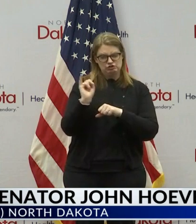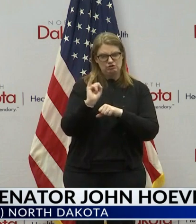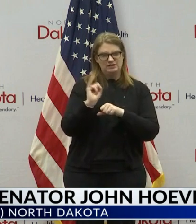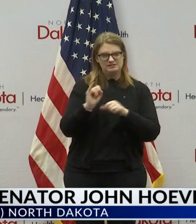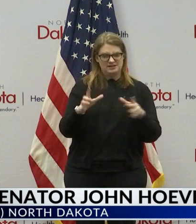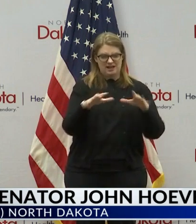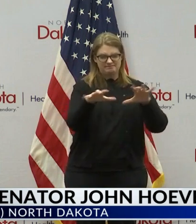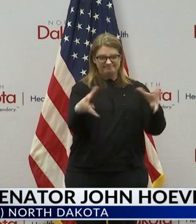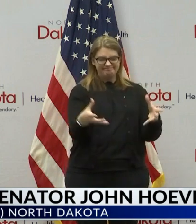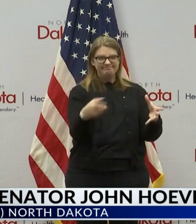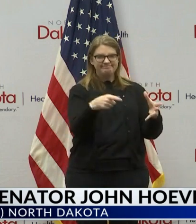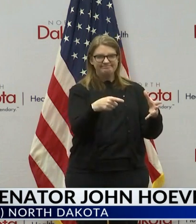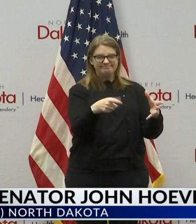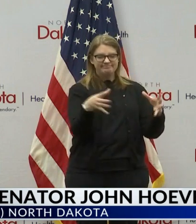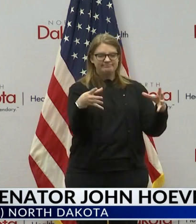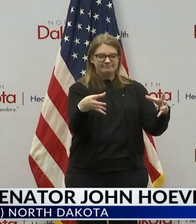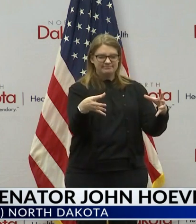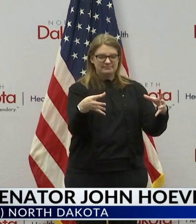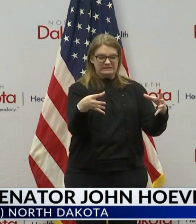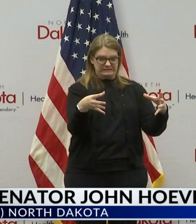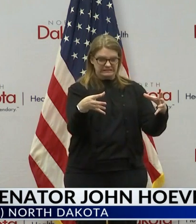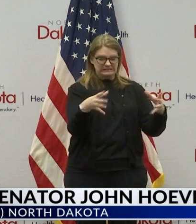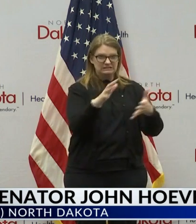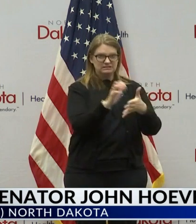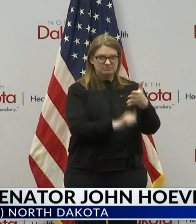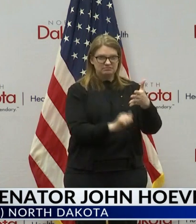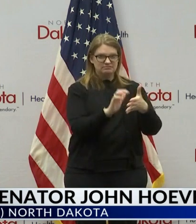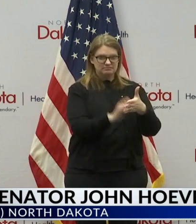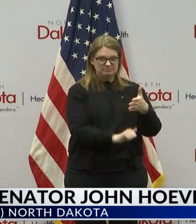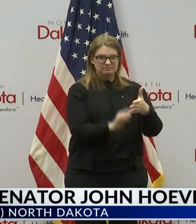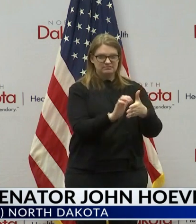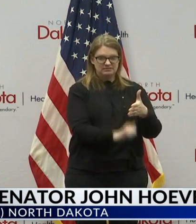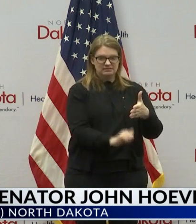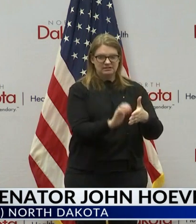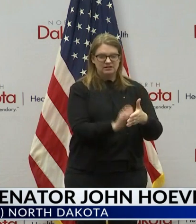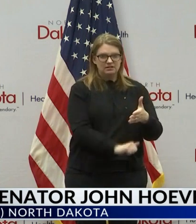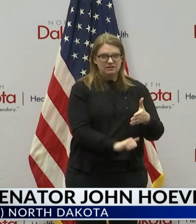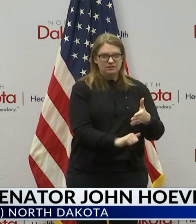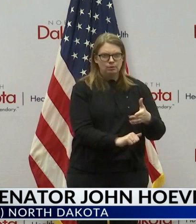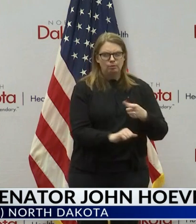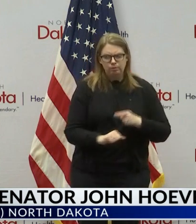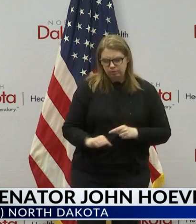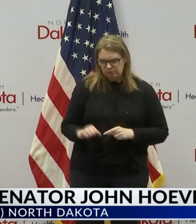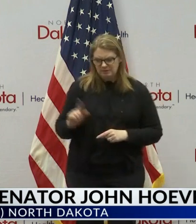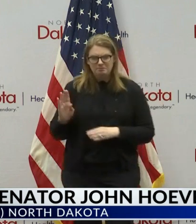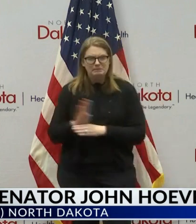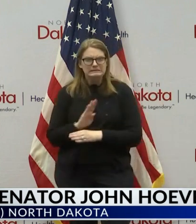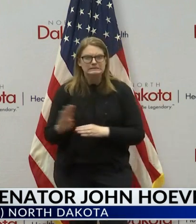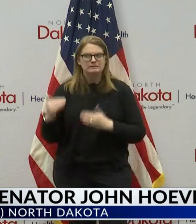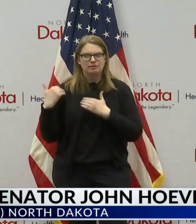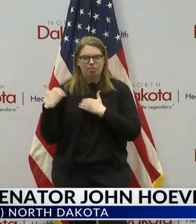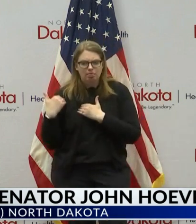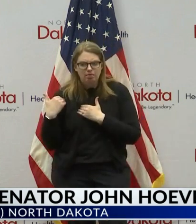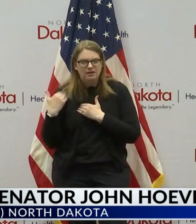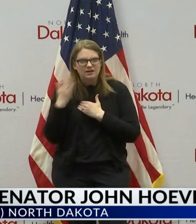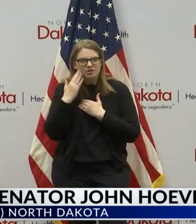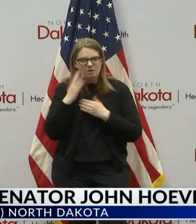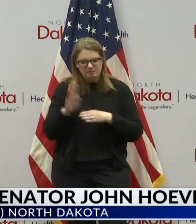THAT SAID THERE IS A LOT OF MONEY COMING OUT OF THE INSURANCE FUND AND THAT WILL